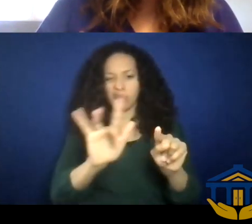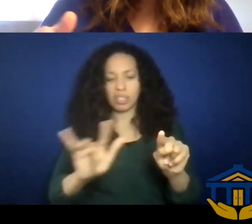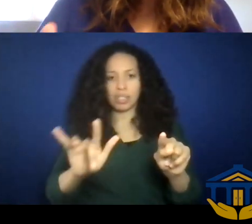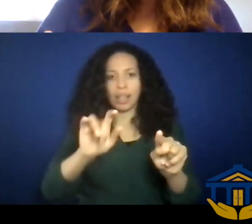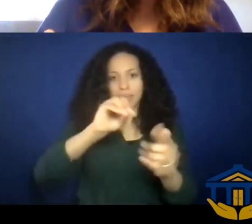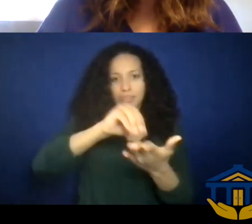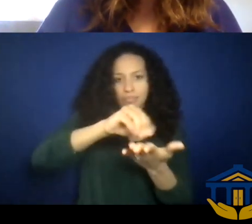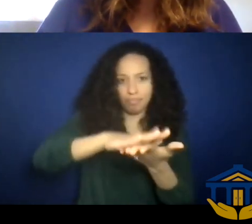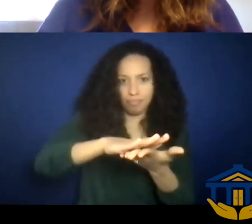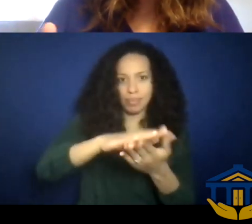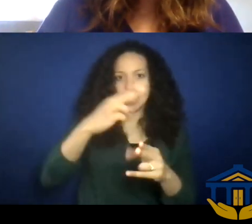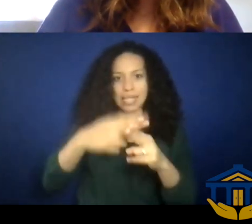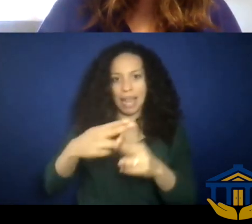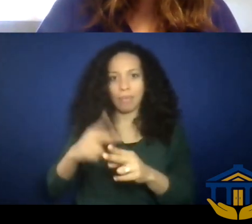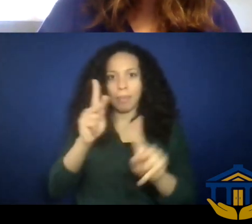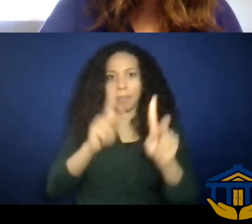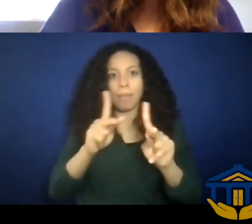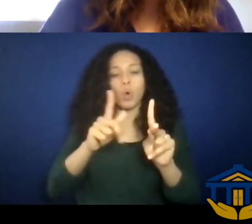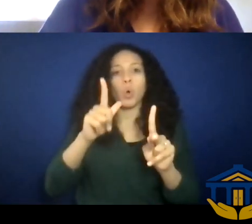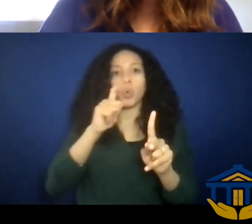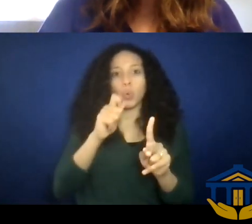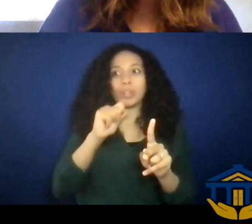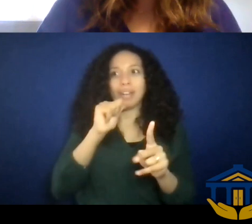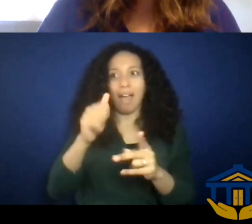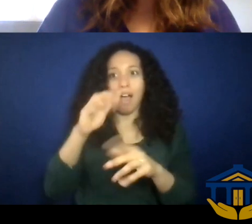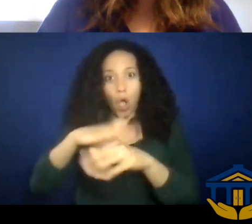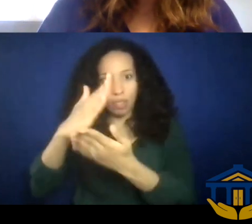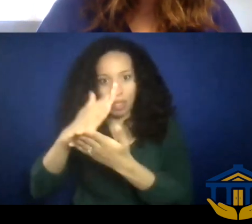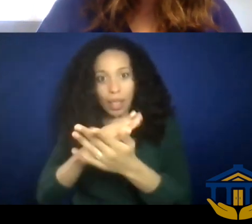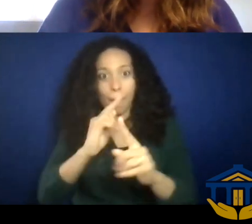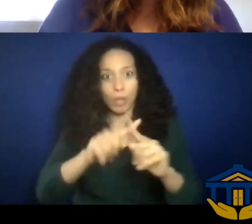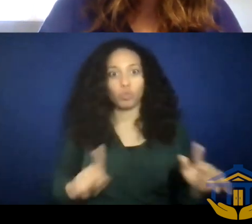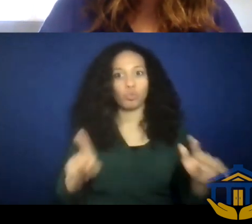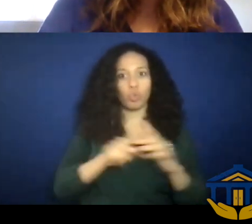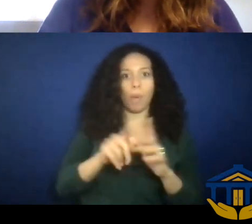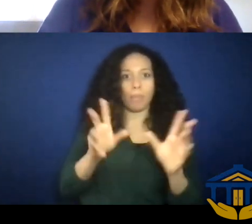it's hard to remember when you go back who was actually in attendance so that can be helpful.